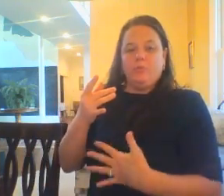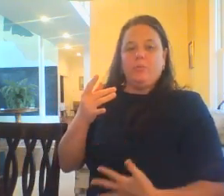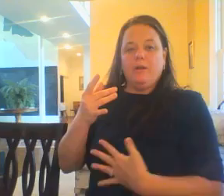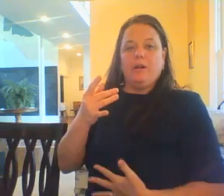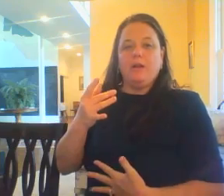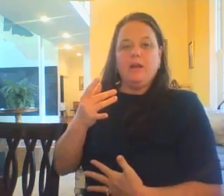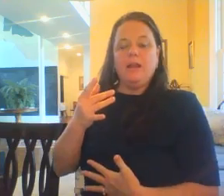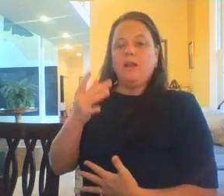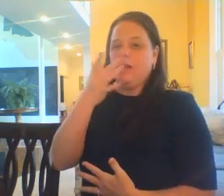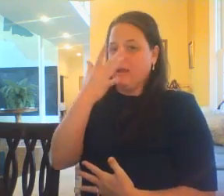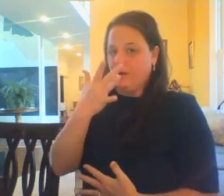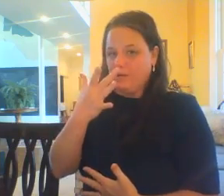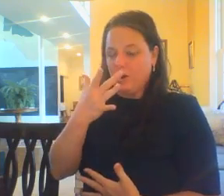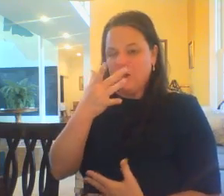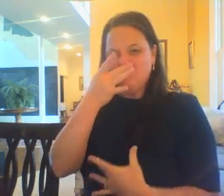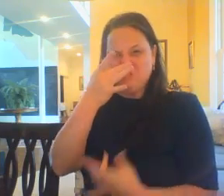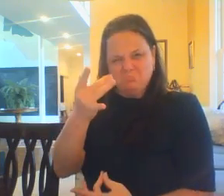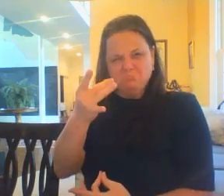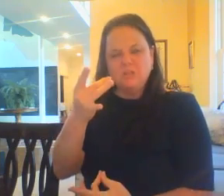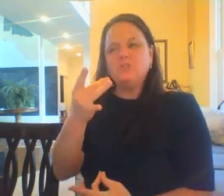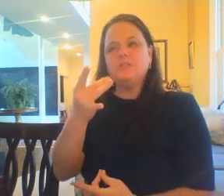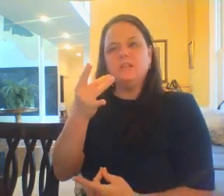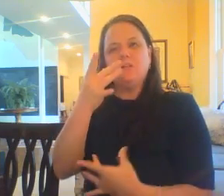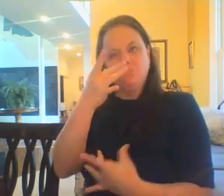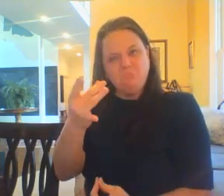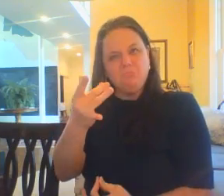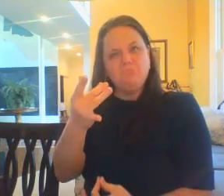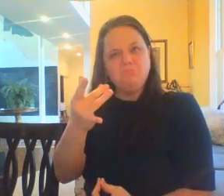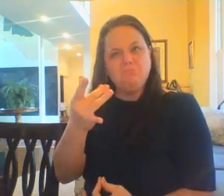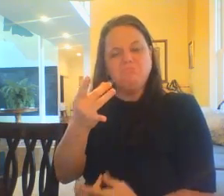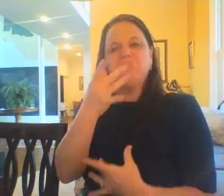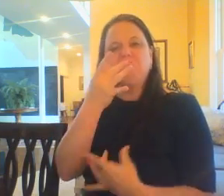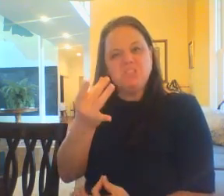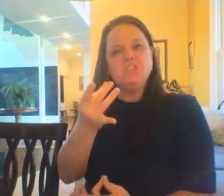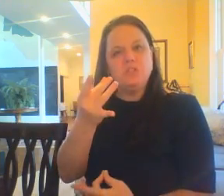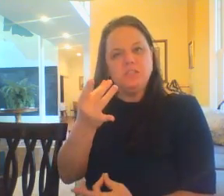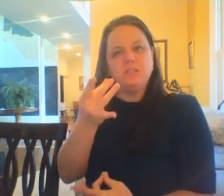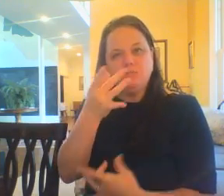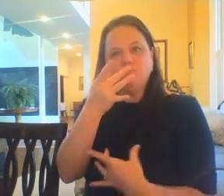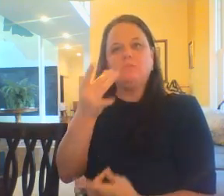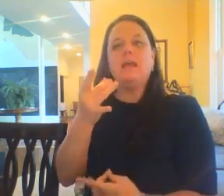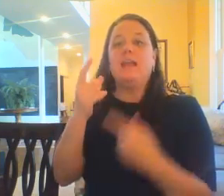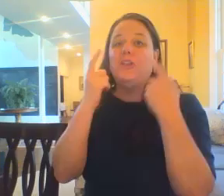around our gut area and around our nose